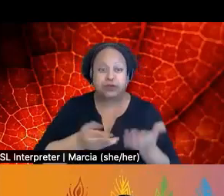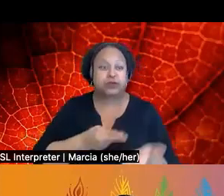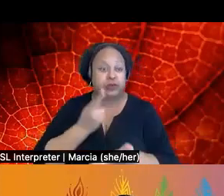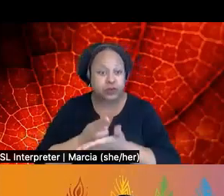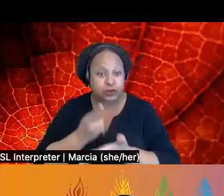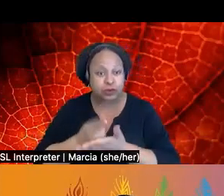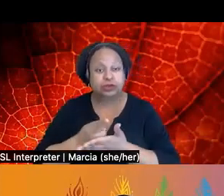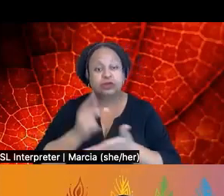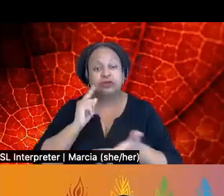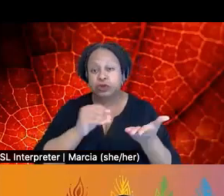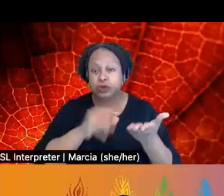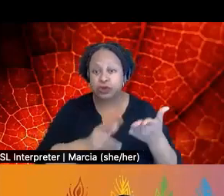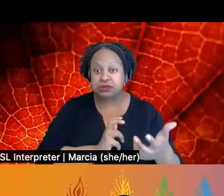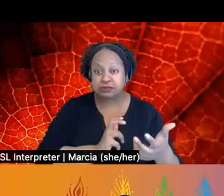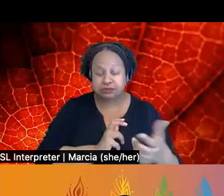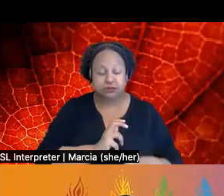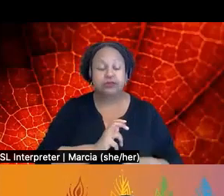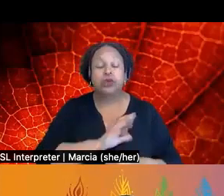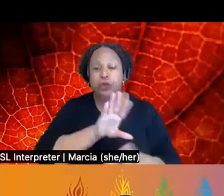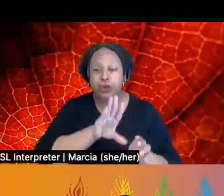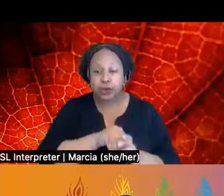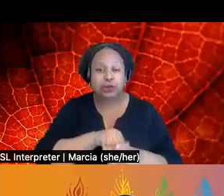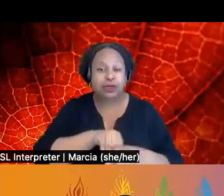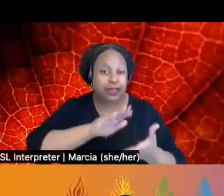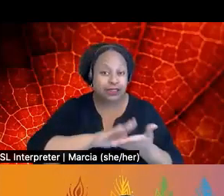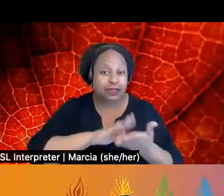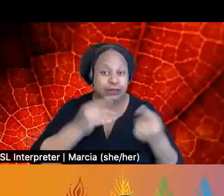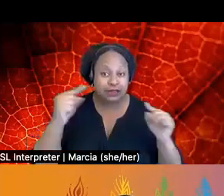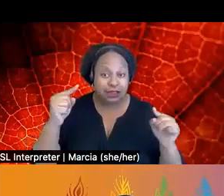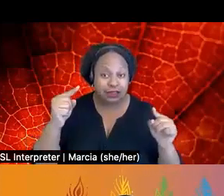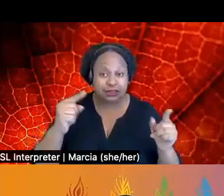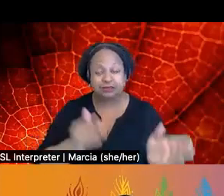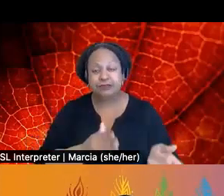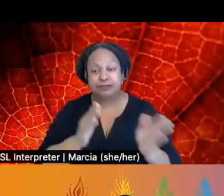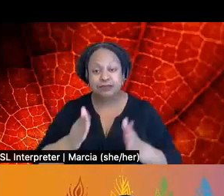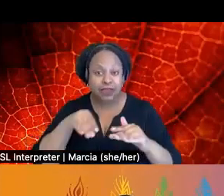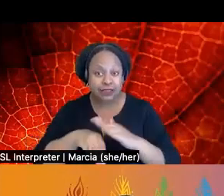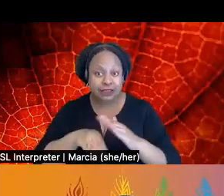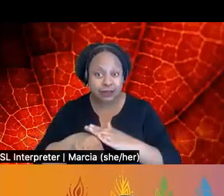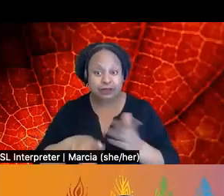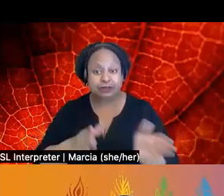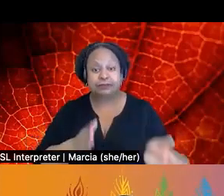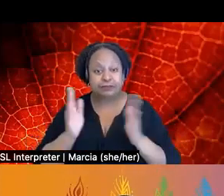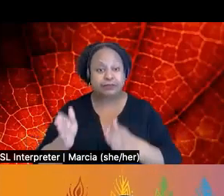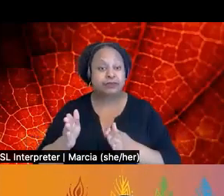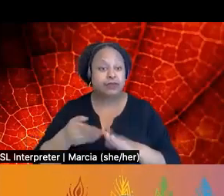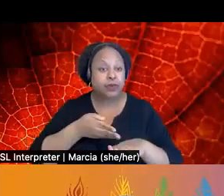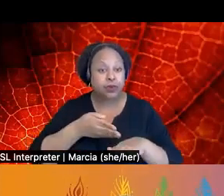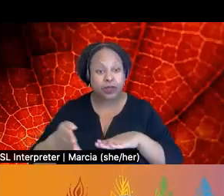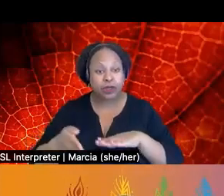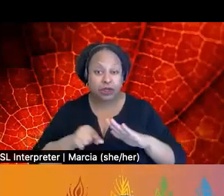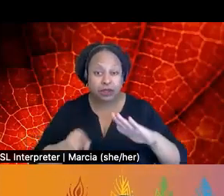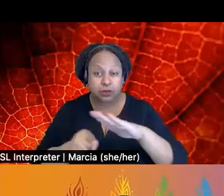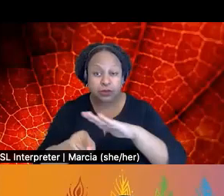for students, which include academic success, accessibility, career exploration and education,